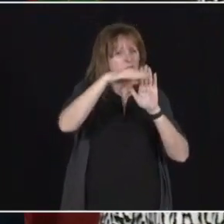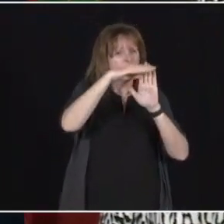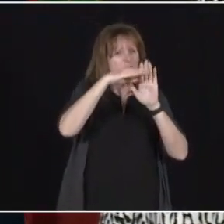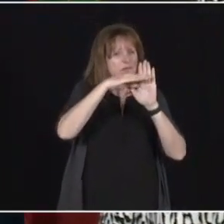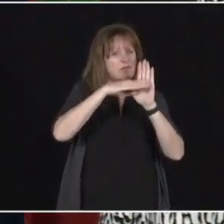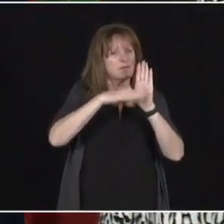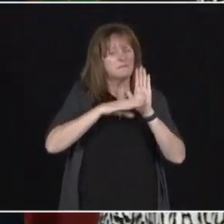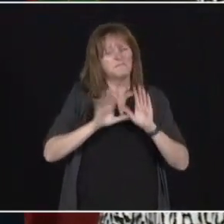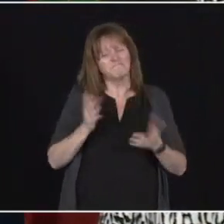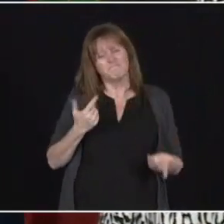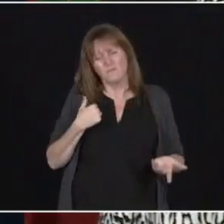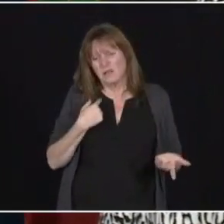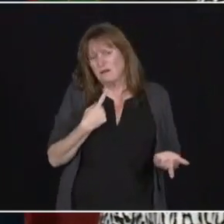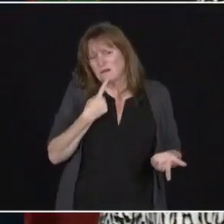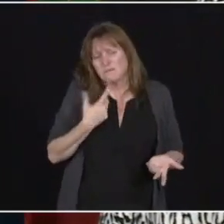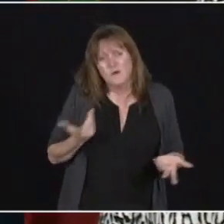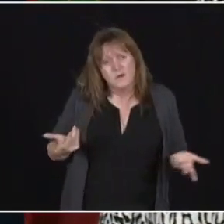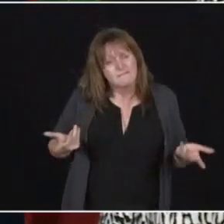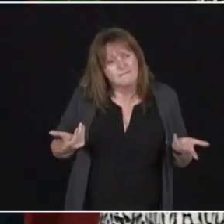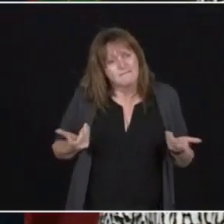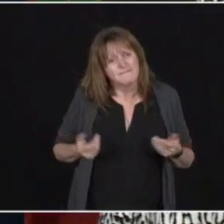I am disappointed.